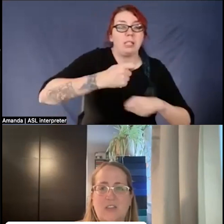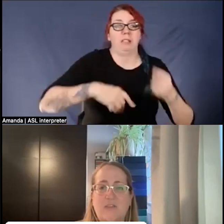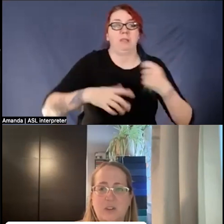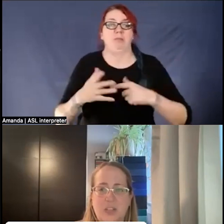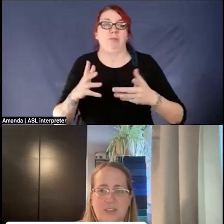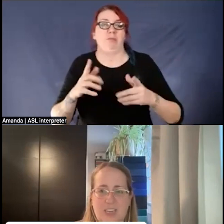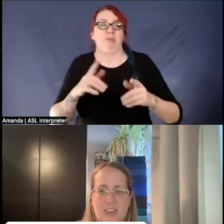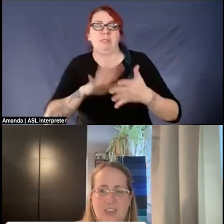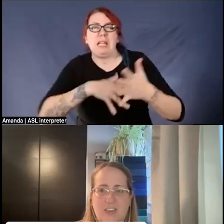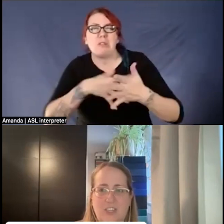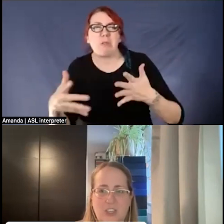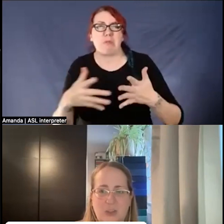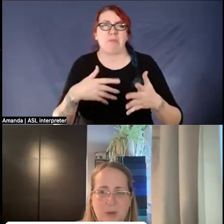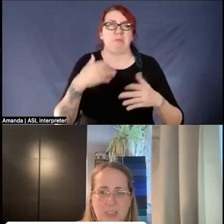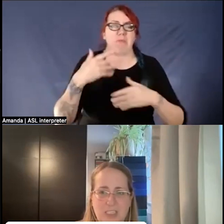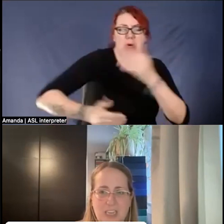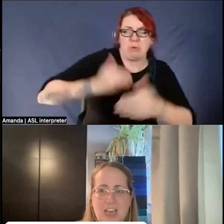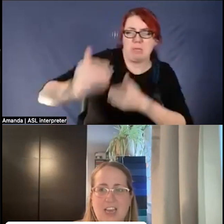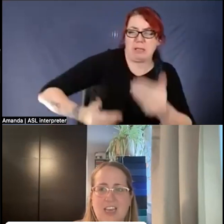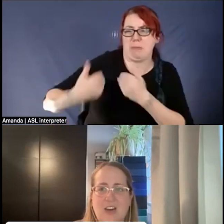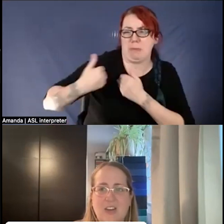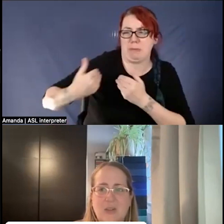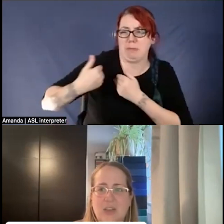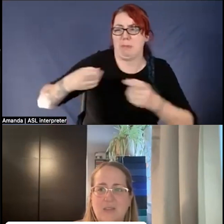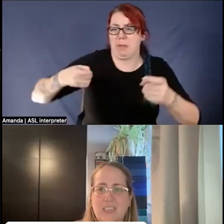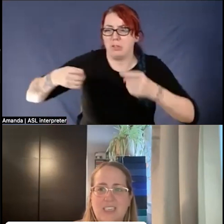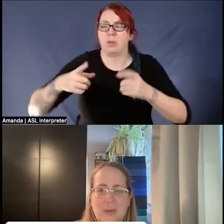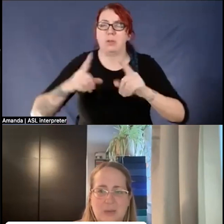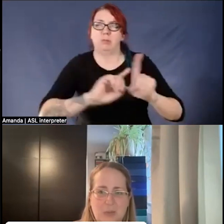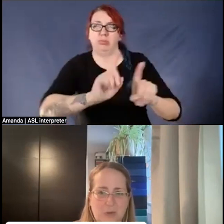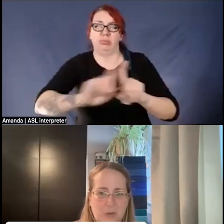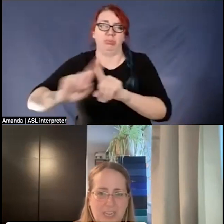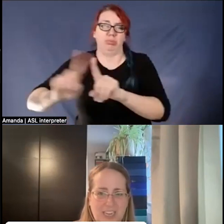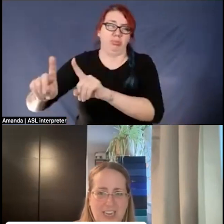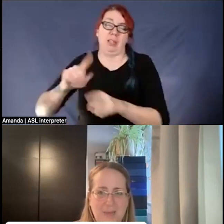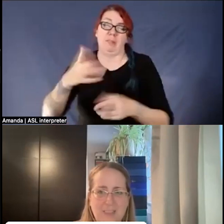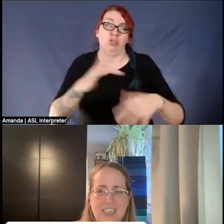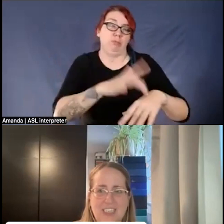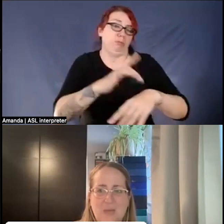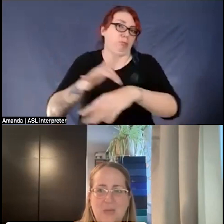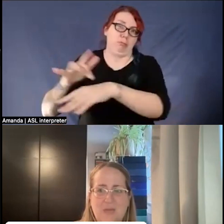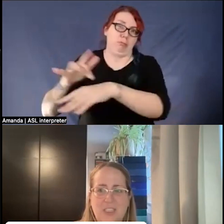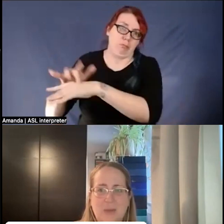full life cycle of digital books. He also loves tabletop role-playing games and has helped friends